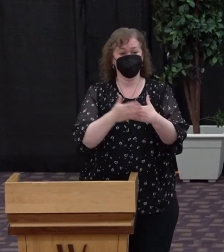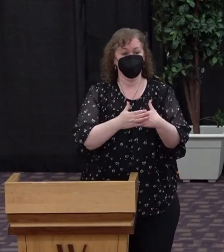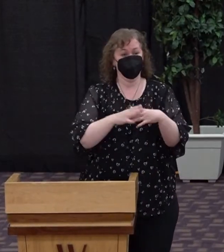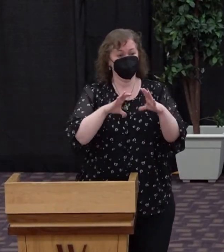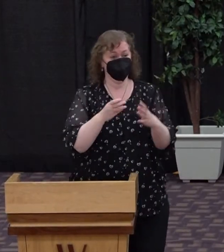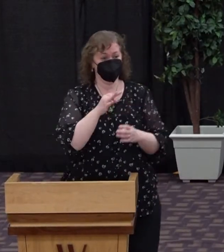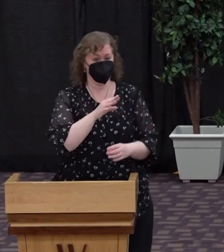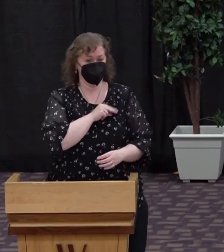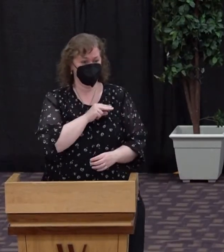Alright.